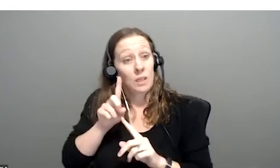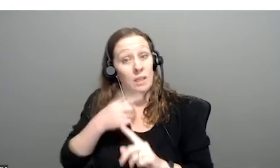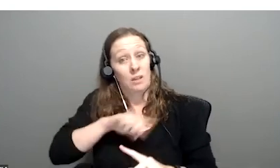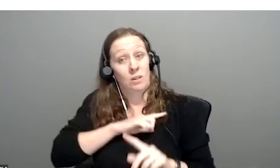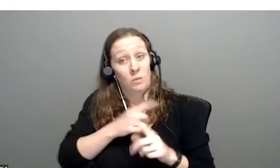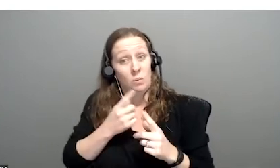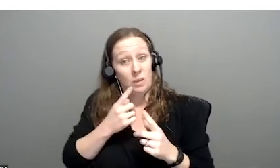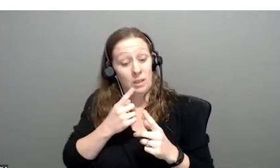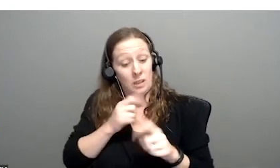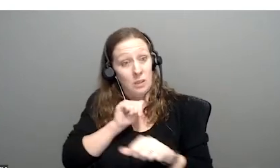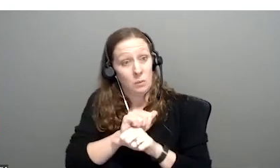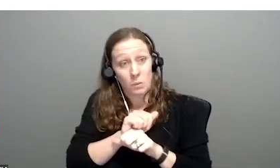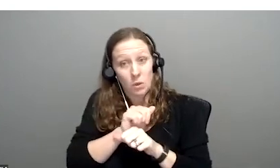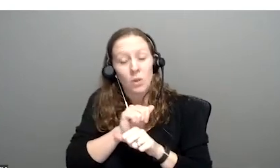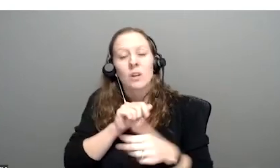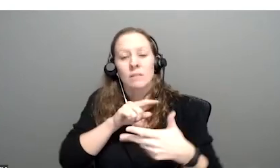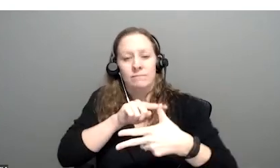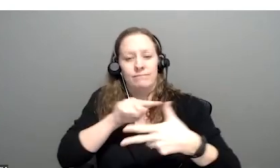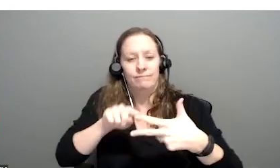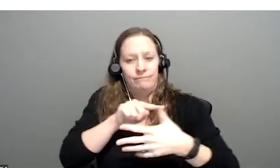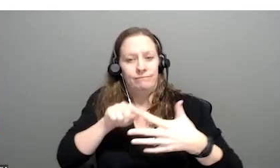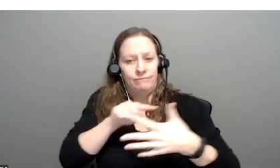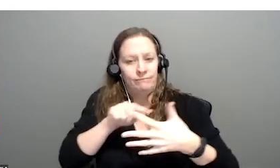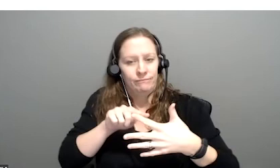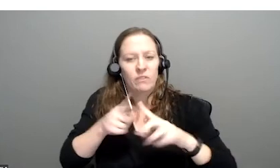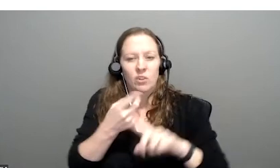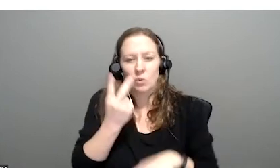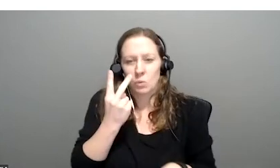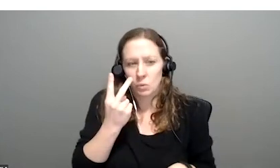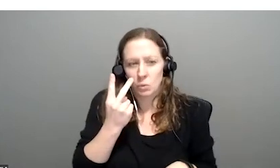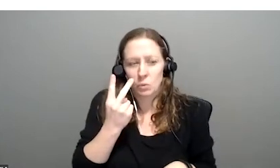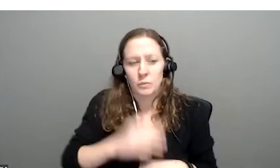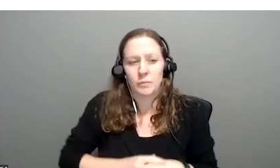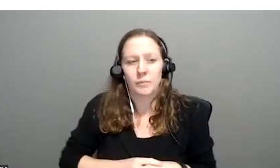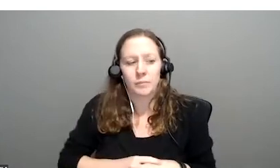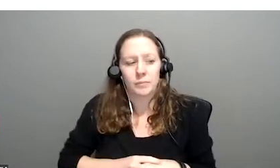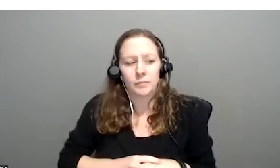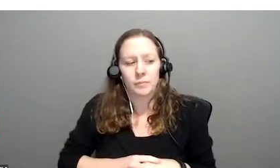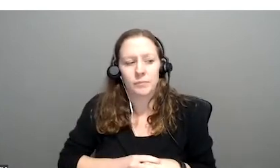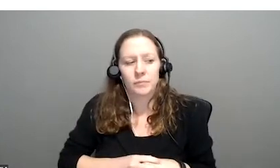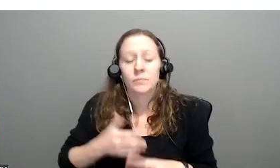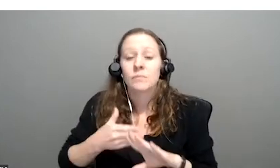I mentioned earlier in this presentation, GBA+ is informed by various sources of data and evidence,